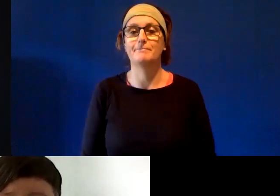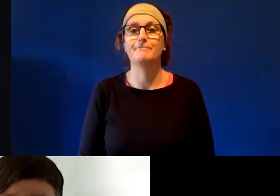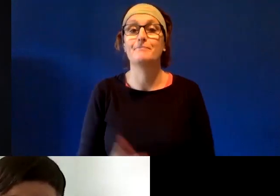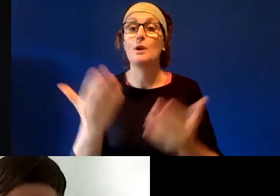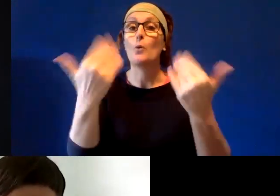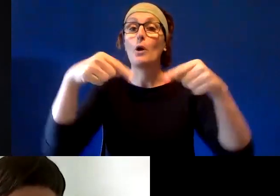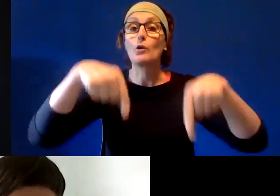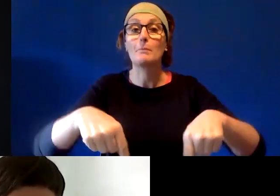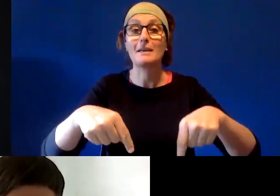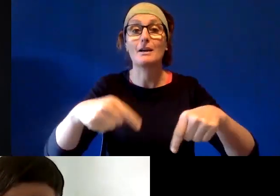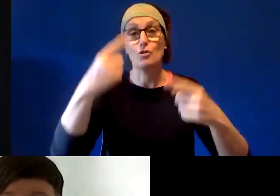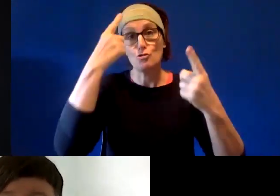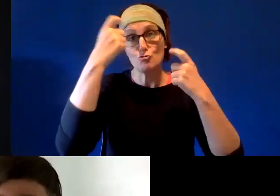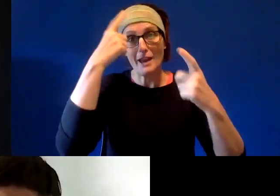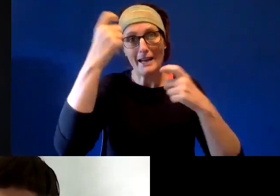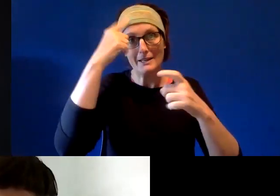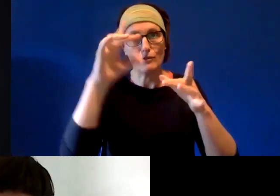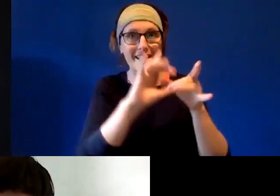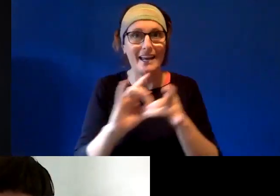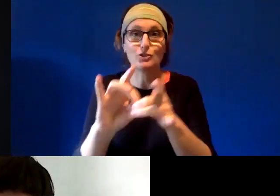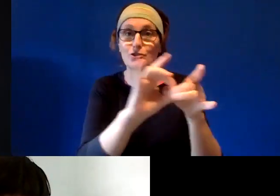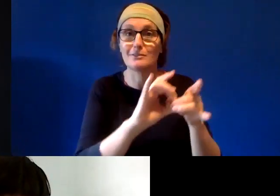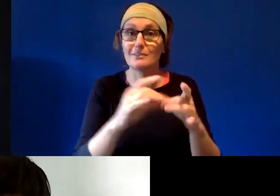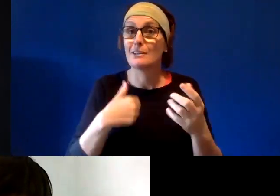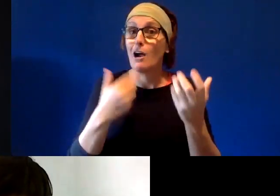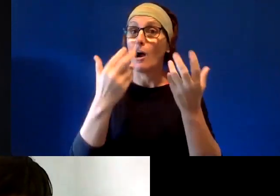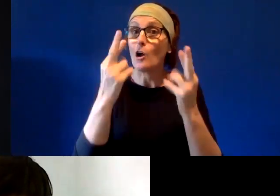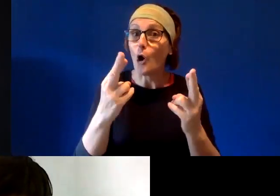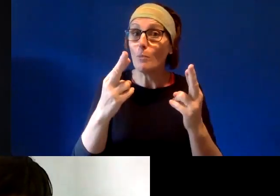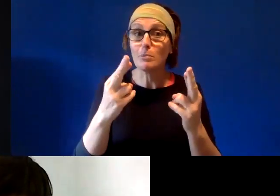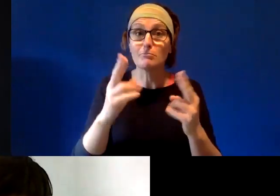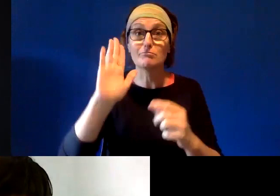to Creative Connections and I hope that you are finding the sessions useful.